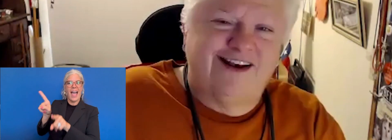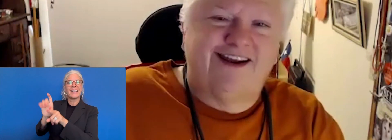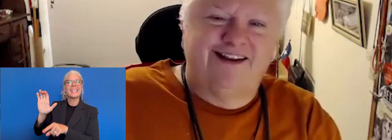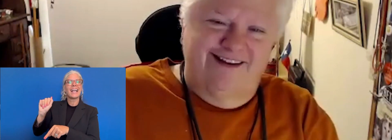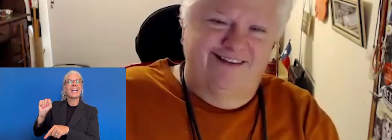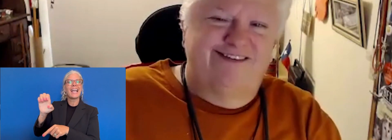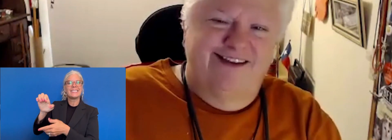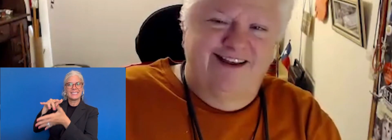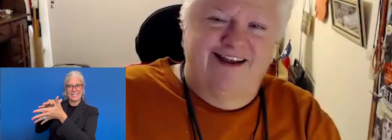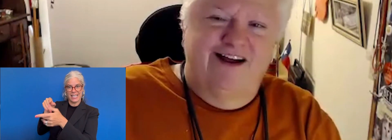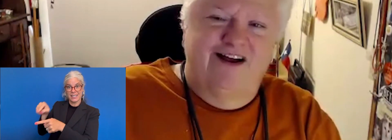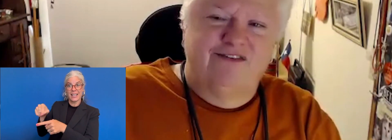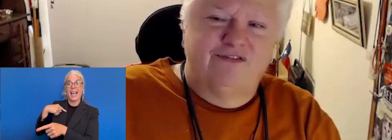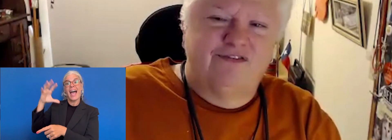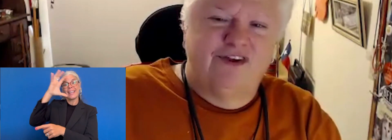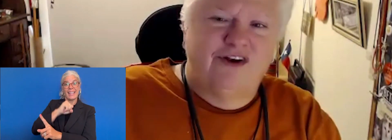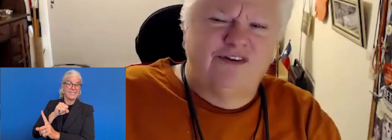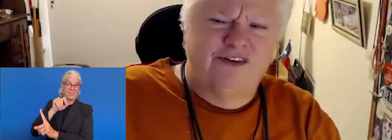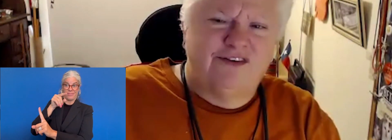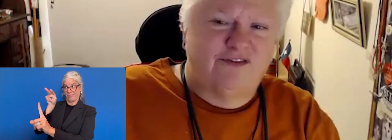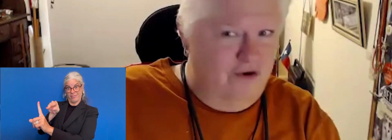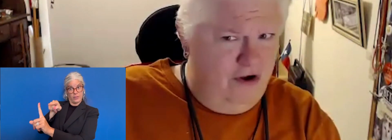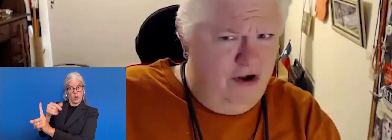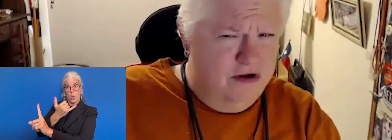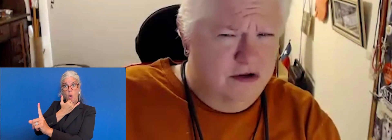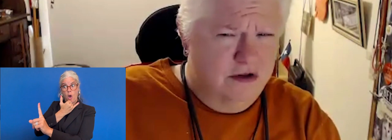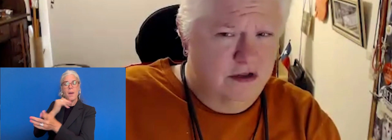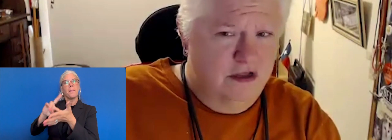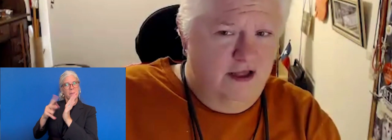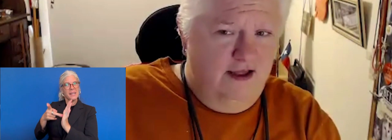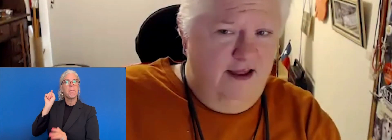I guess of, this is wrong and you need to fix it.